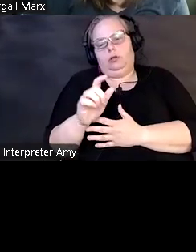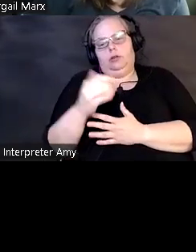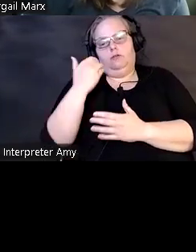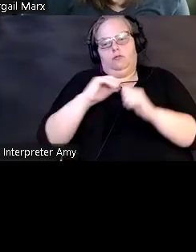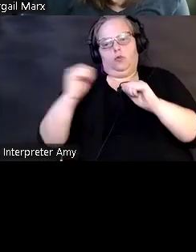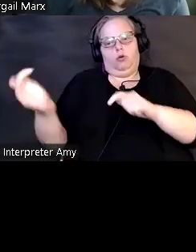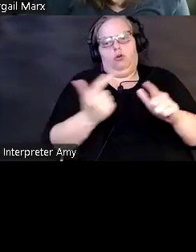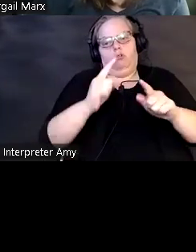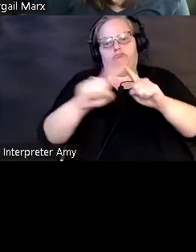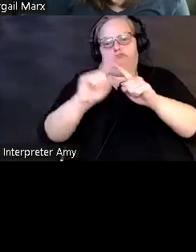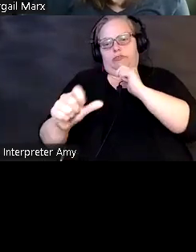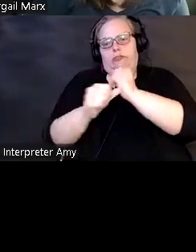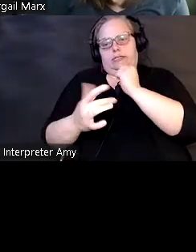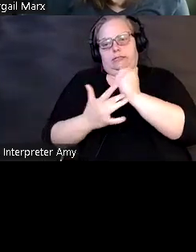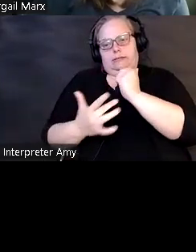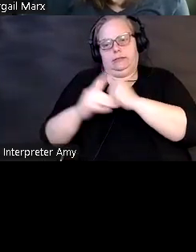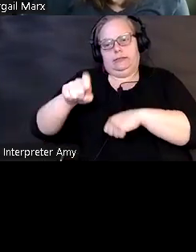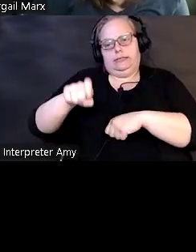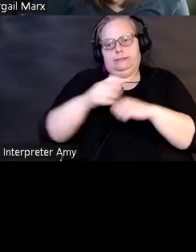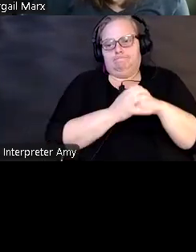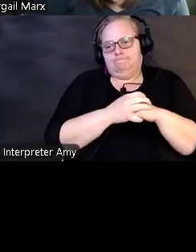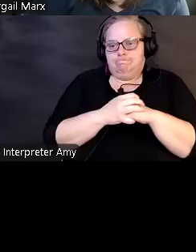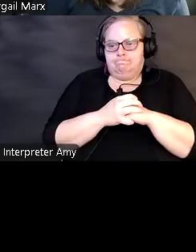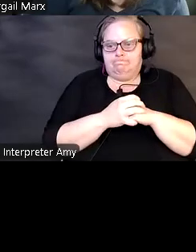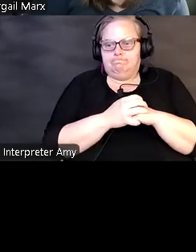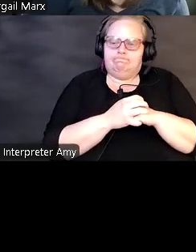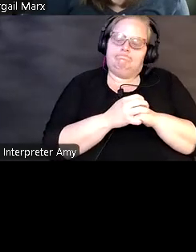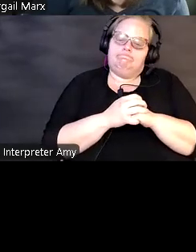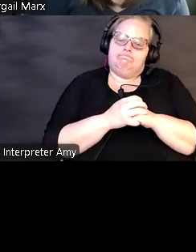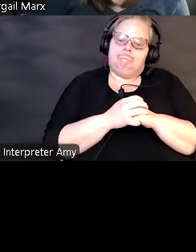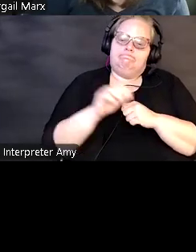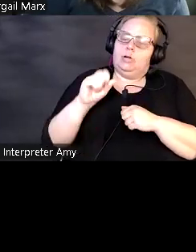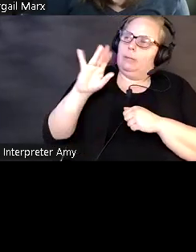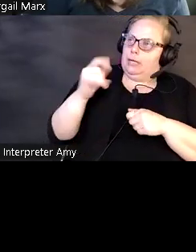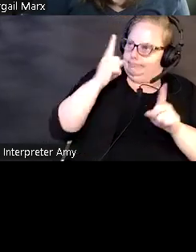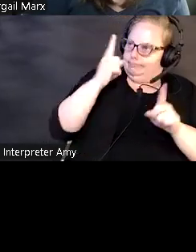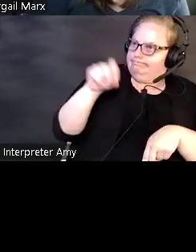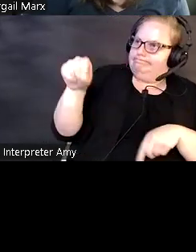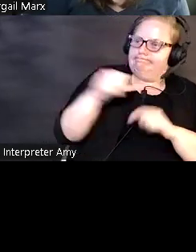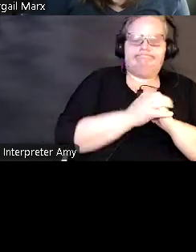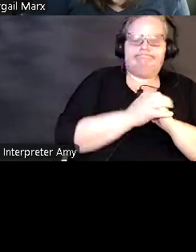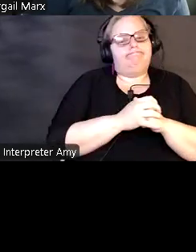technology needs. >> Abby: Absolutely.